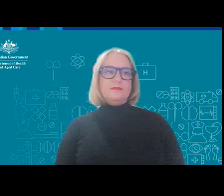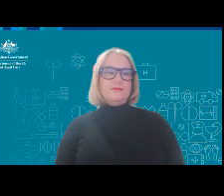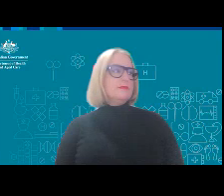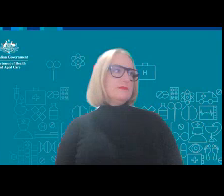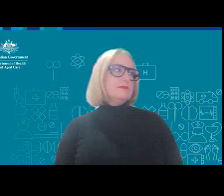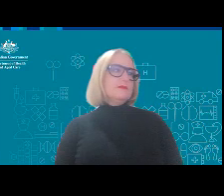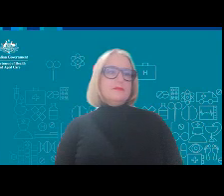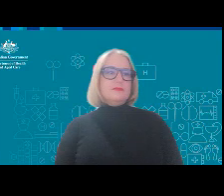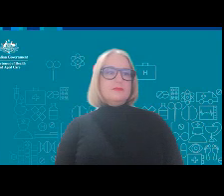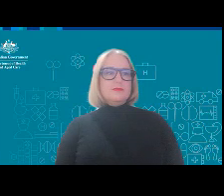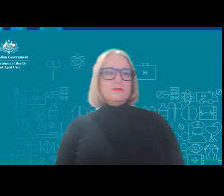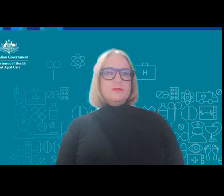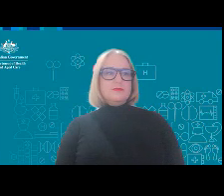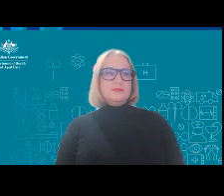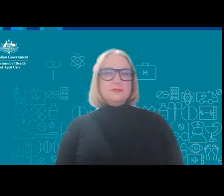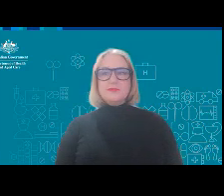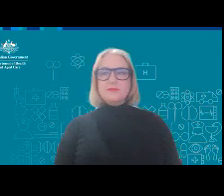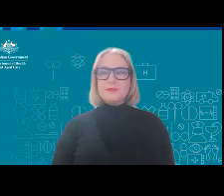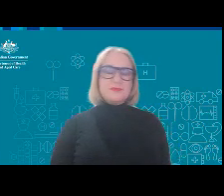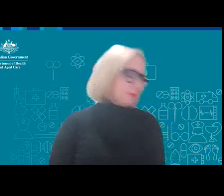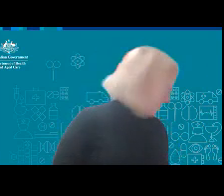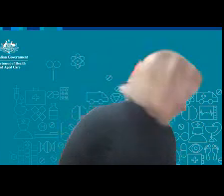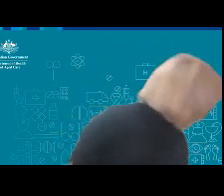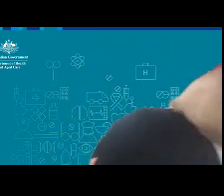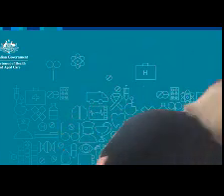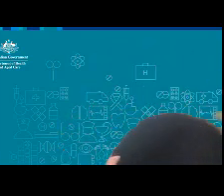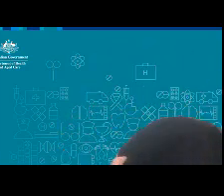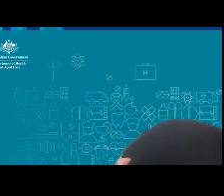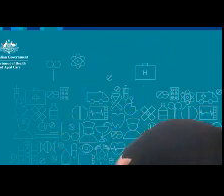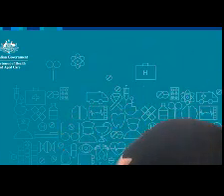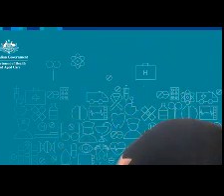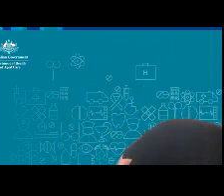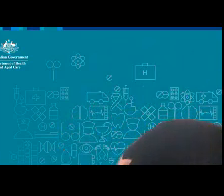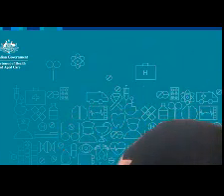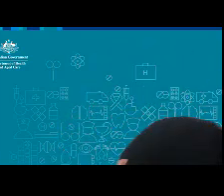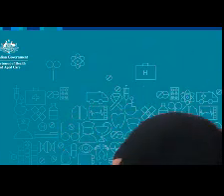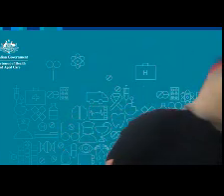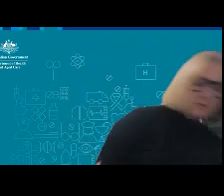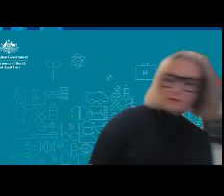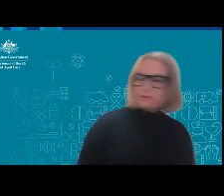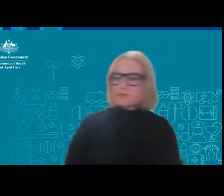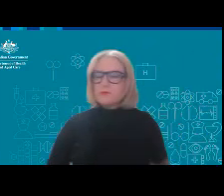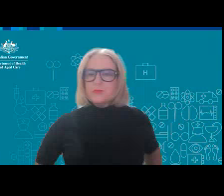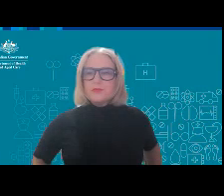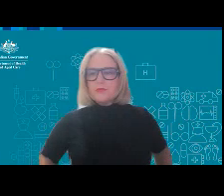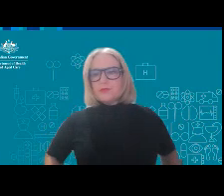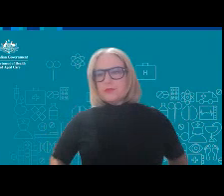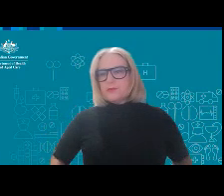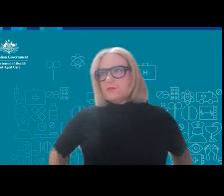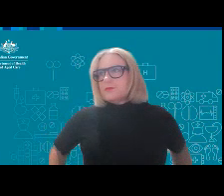and capacity. Residential care providers also need to meet certain requirements relating to their approved residential